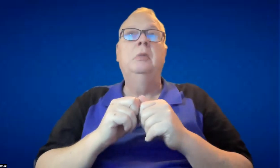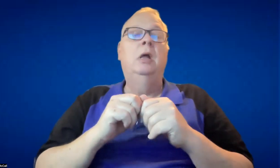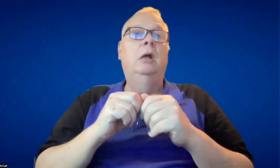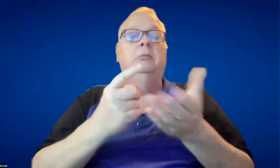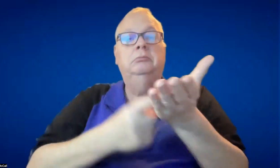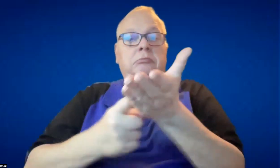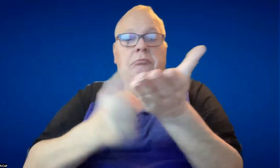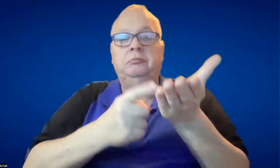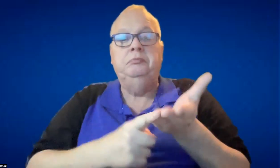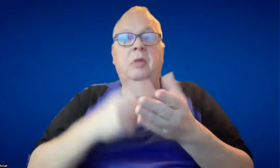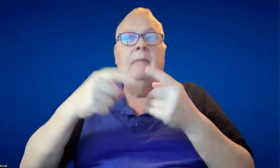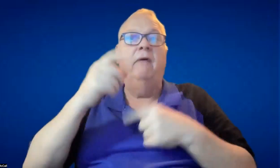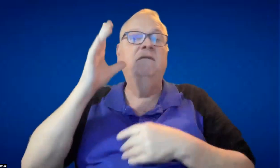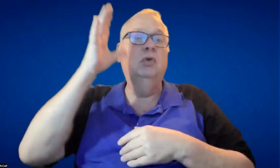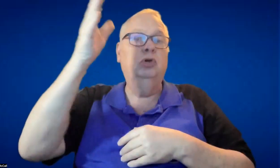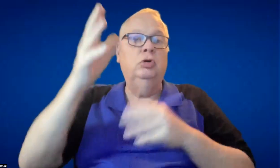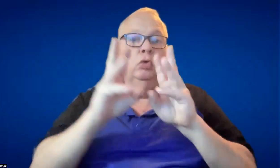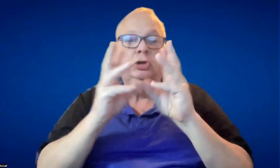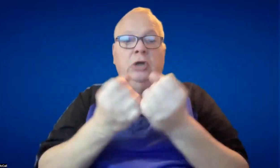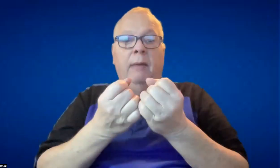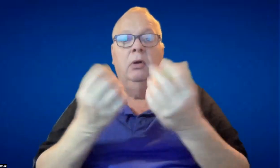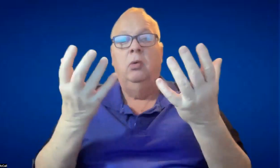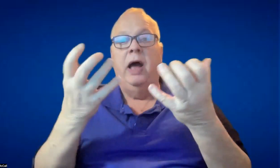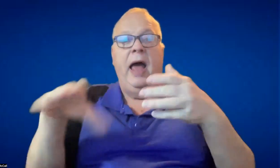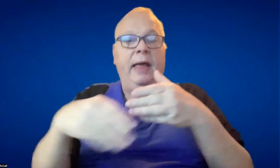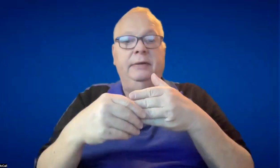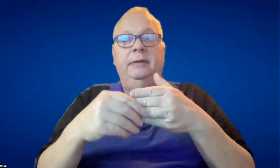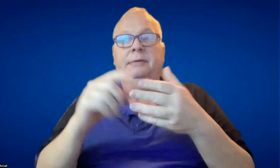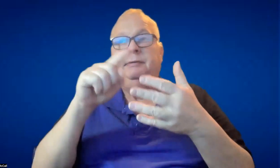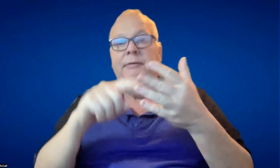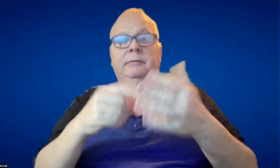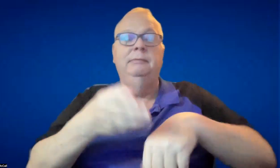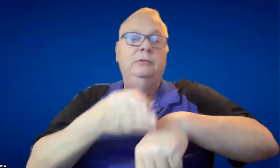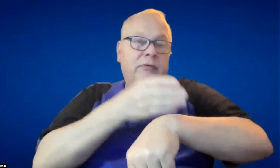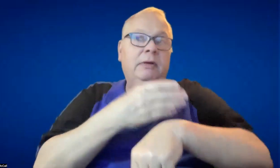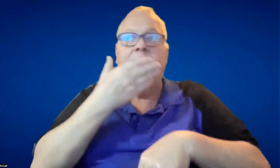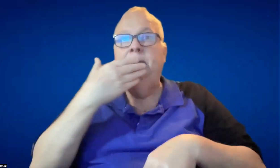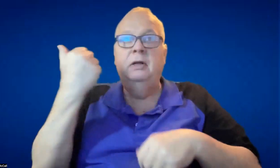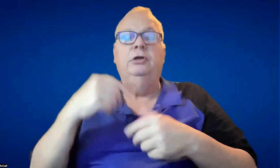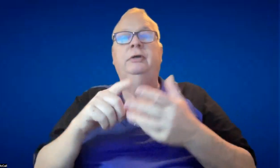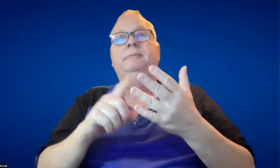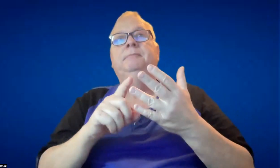We can discuss future workshops you want and we can add them to the list and improve our topics.